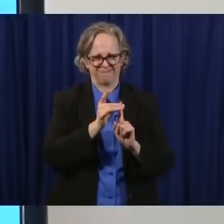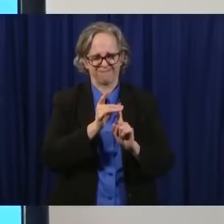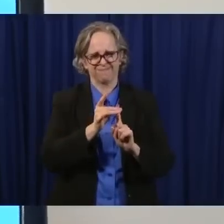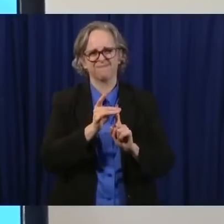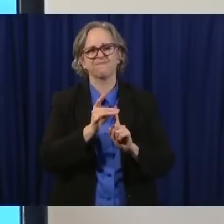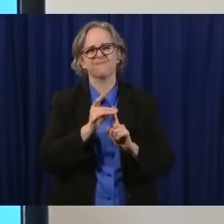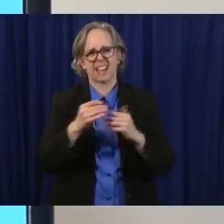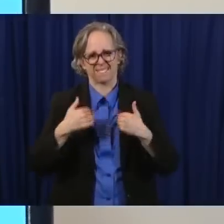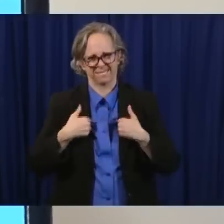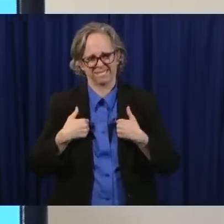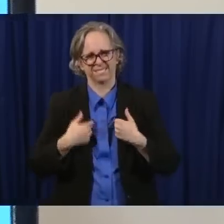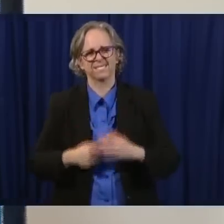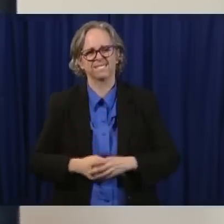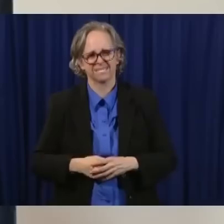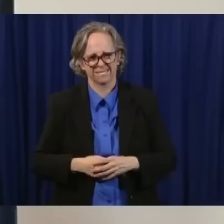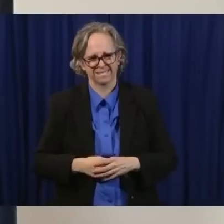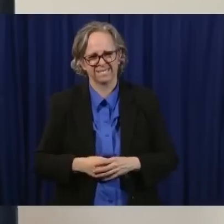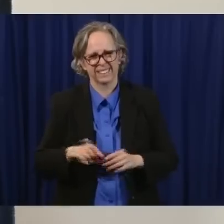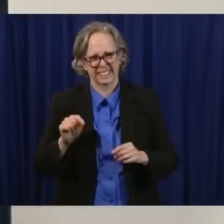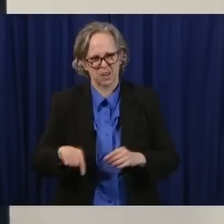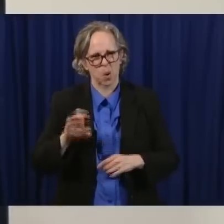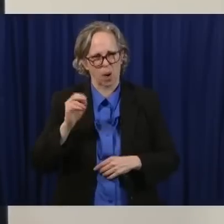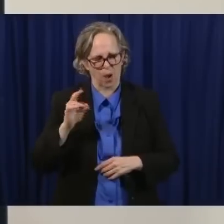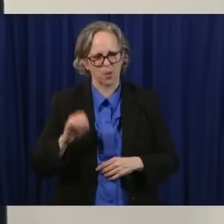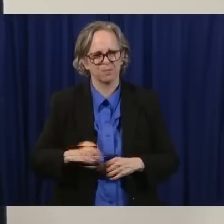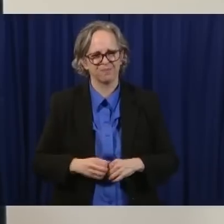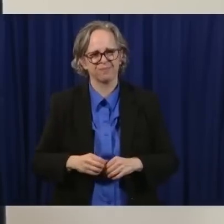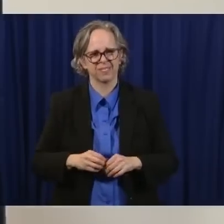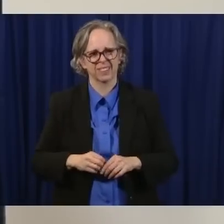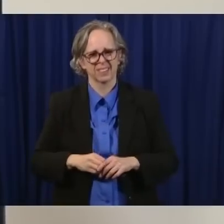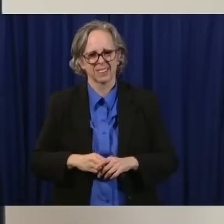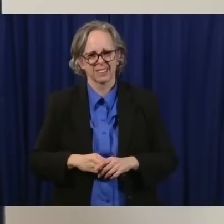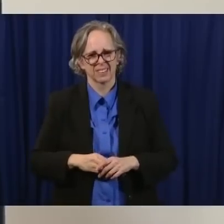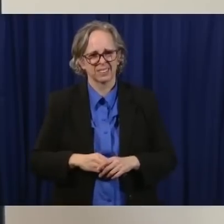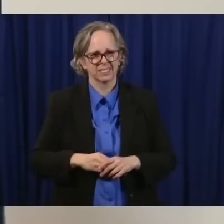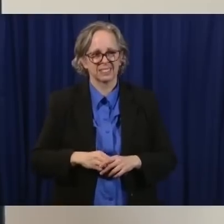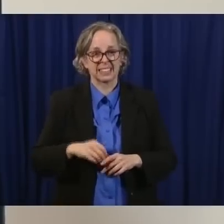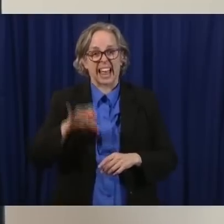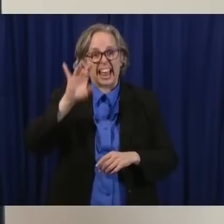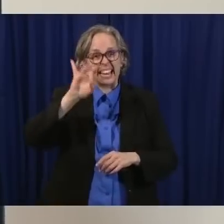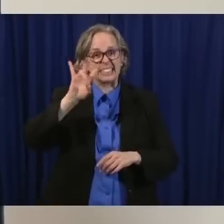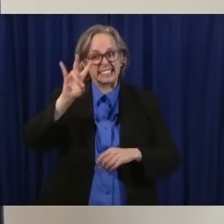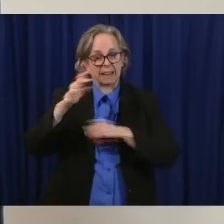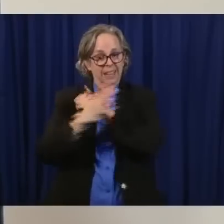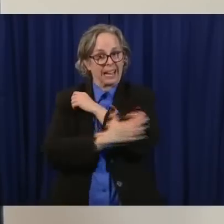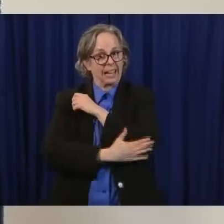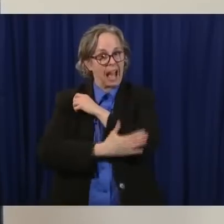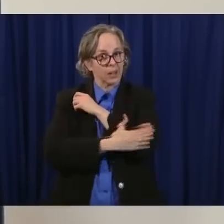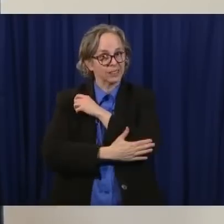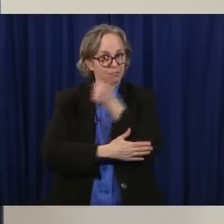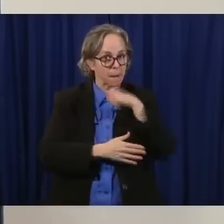SO AT THIS POINT, WE DO HAVE 14,000 117 CASES RECORDED IN